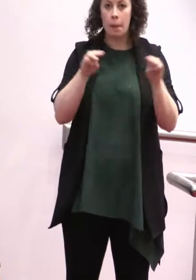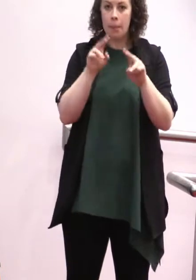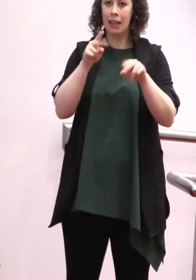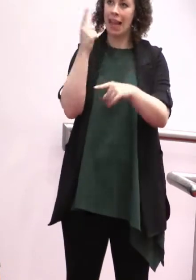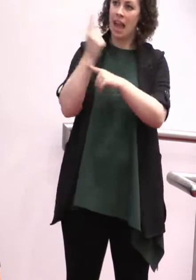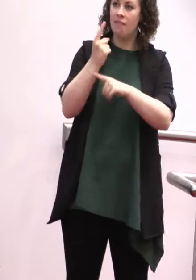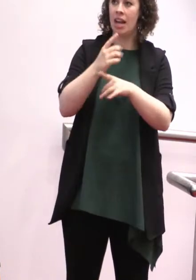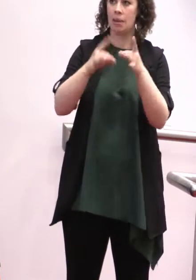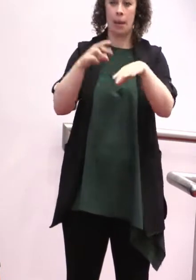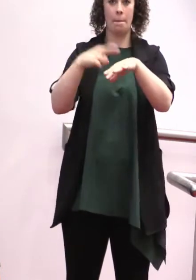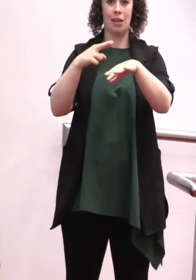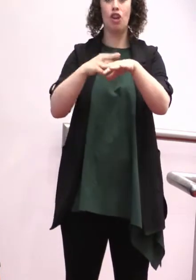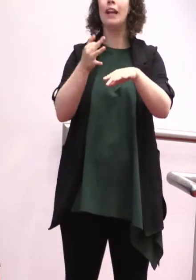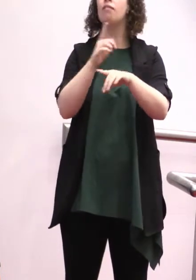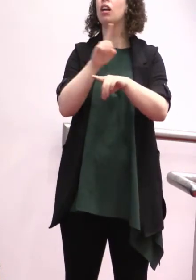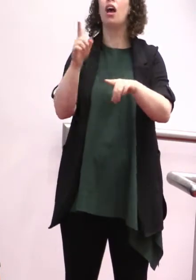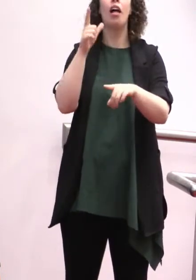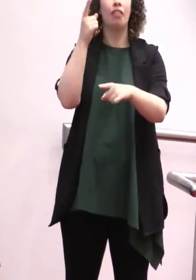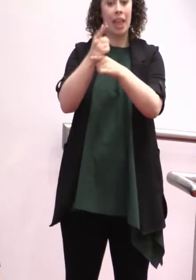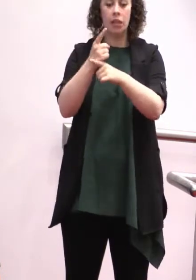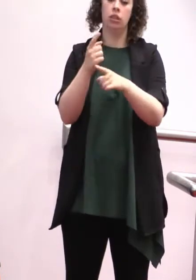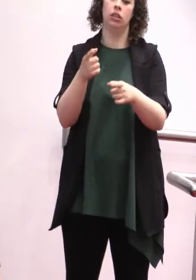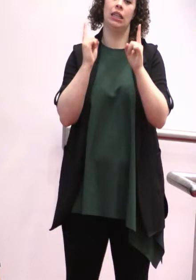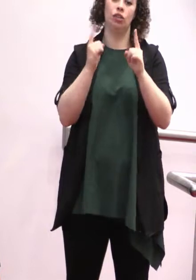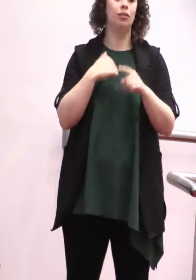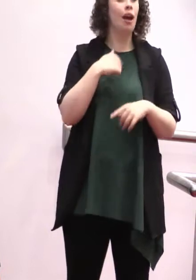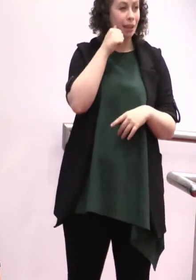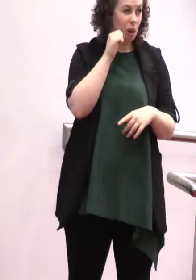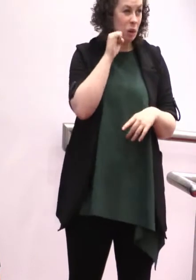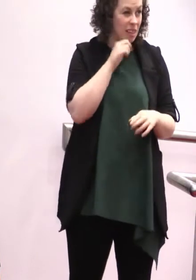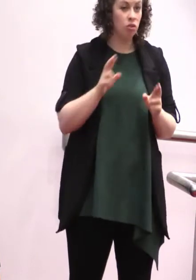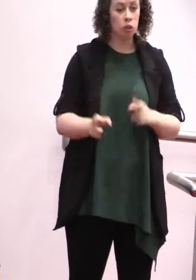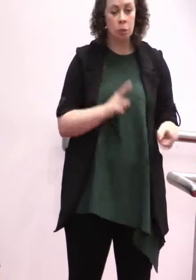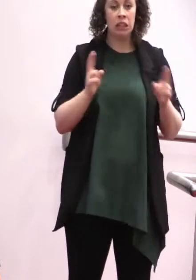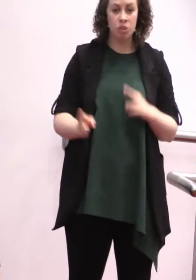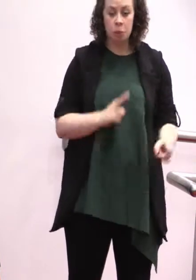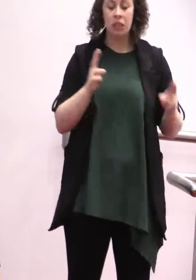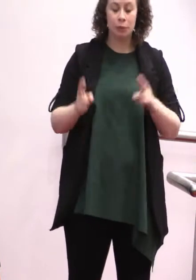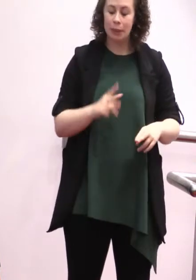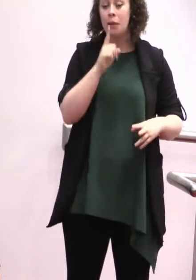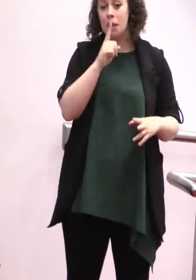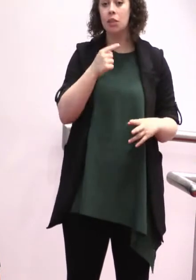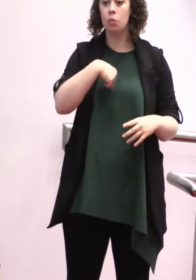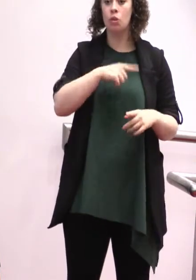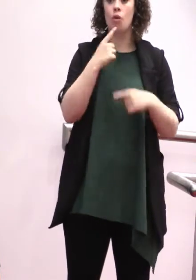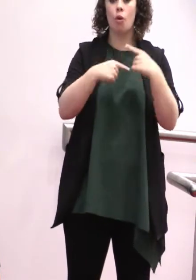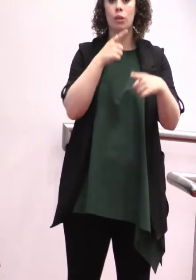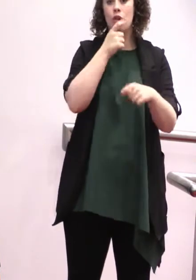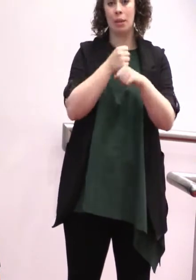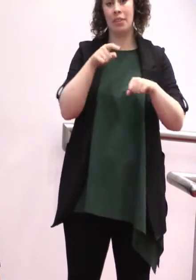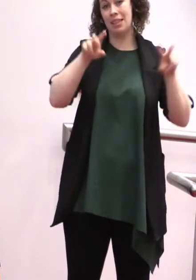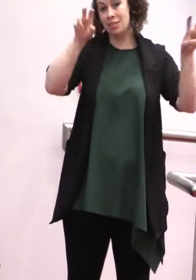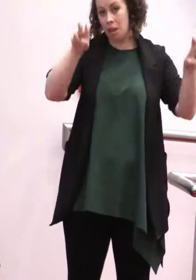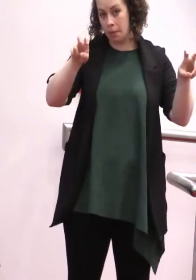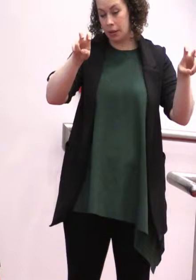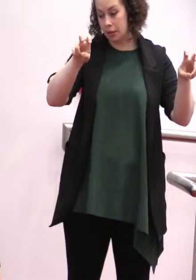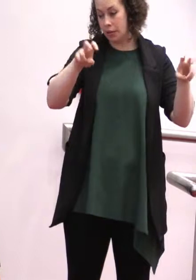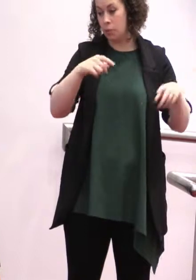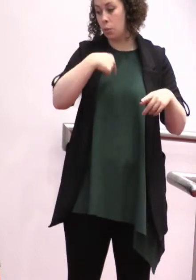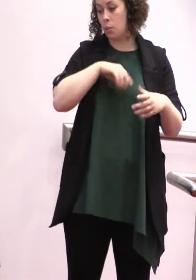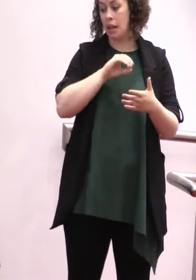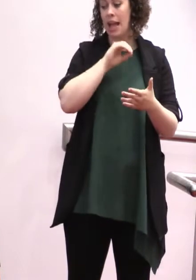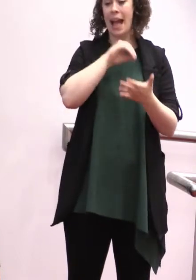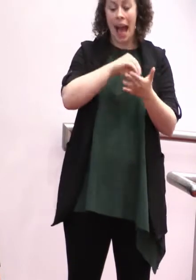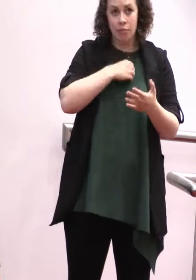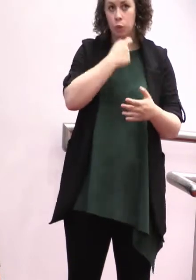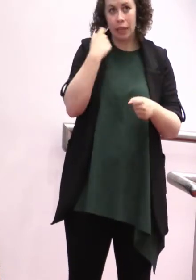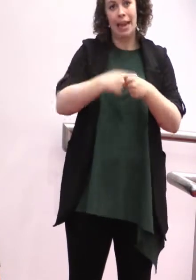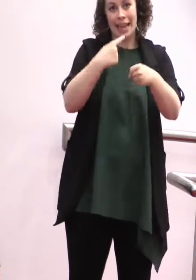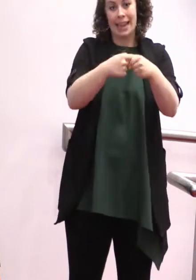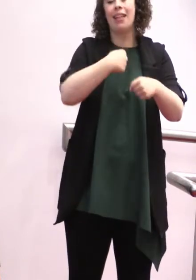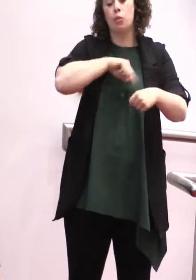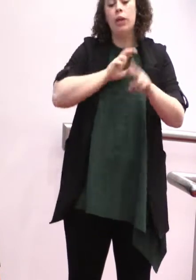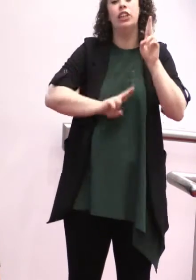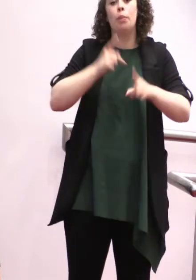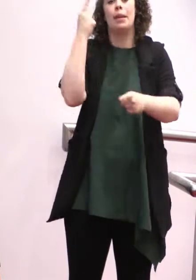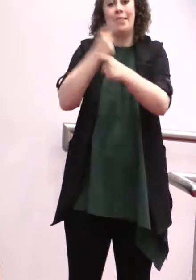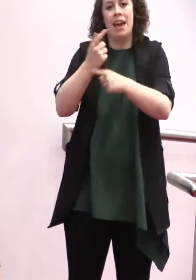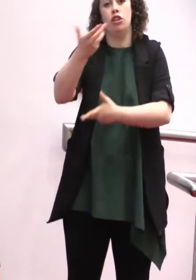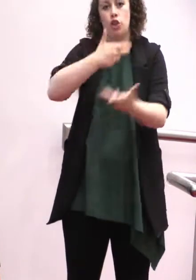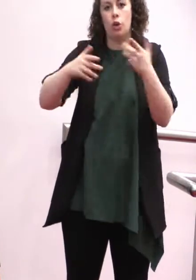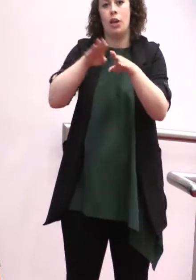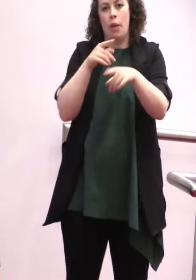Although I felt we have to see it constantly.